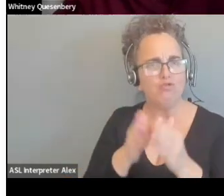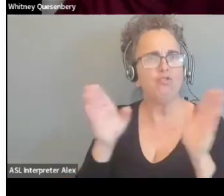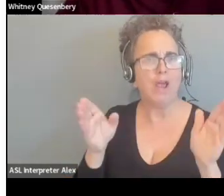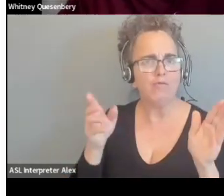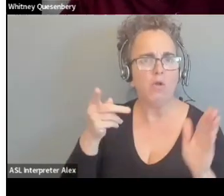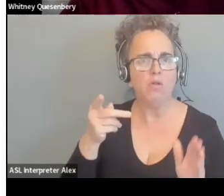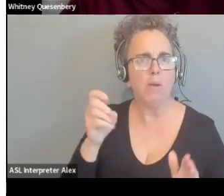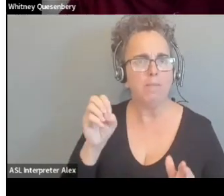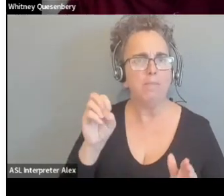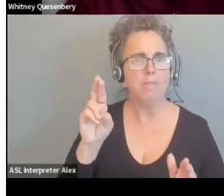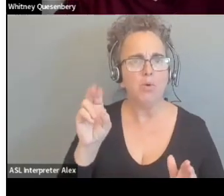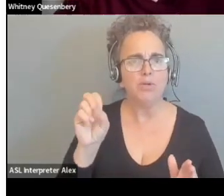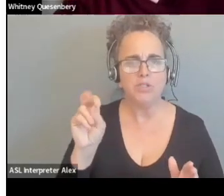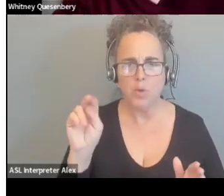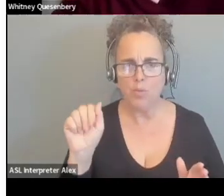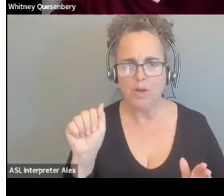And that's why we gave people a job